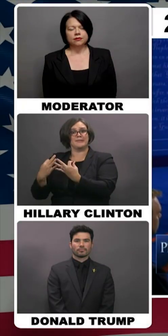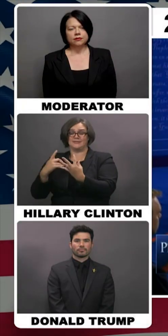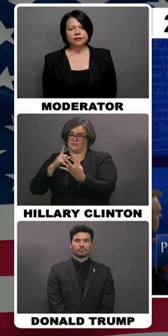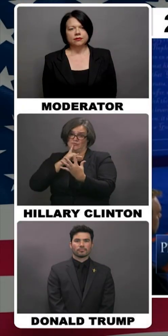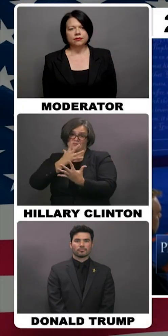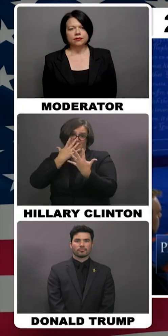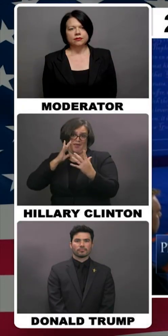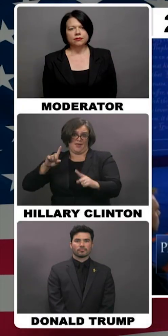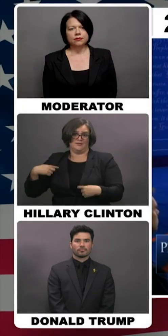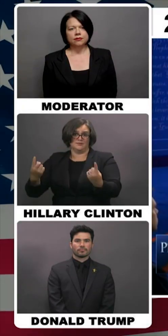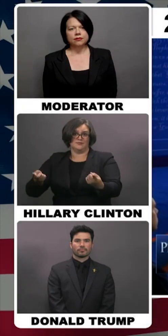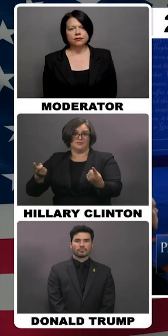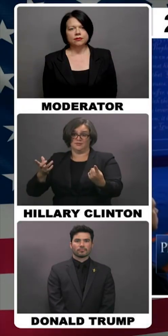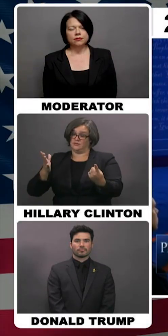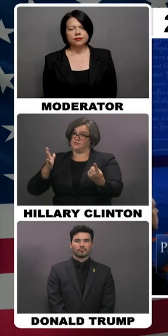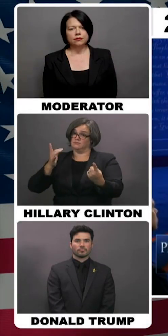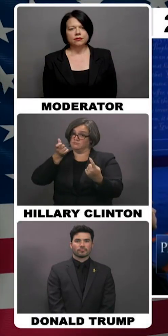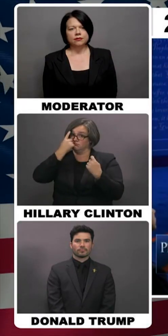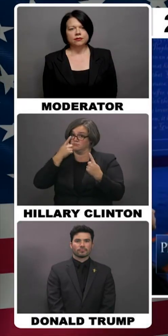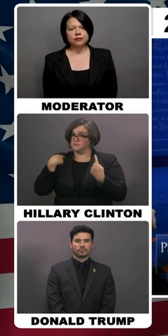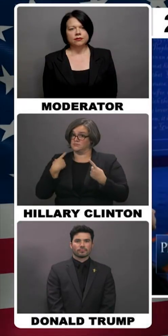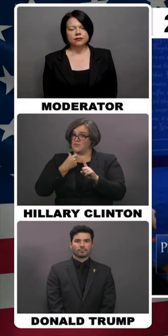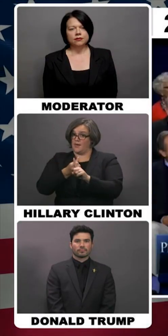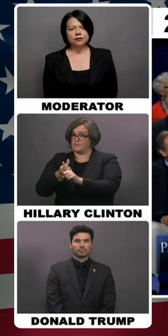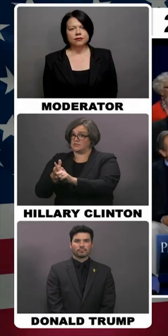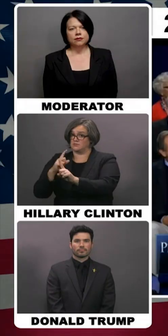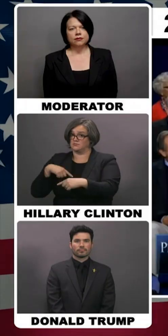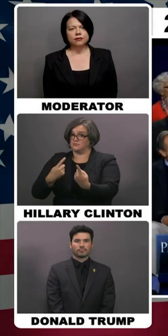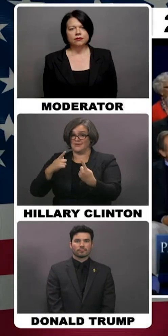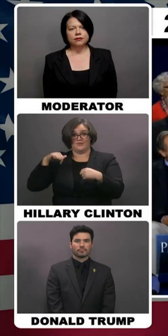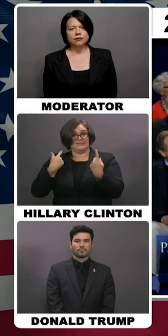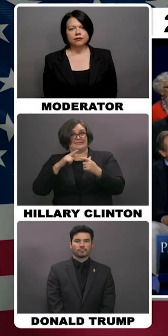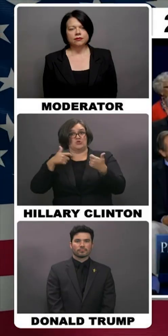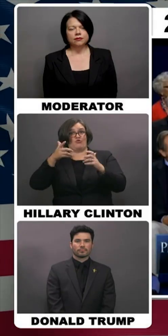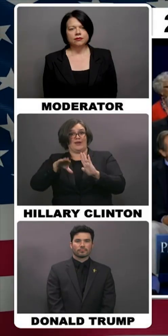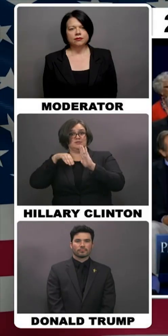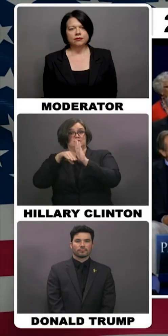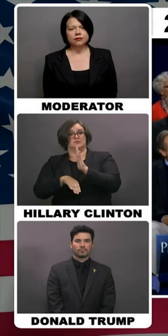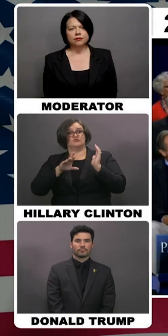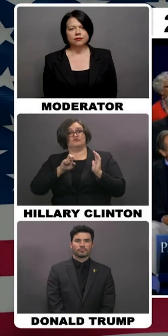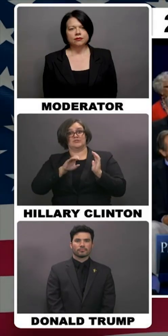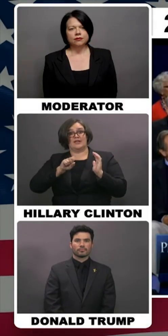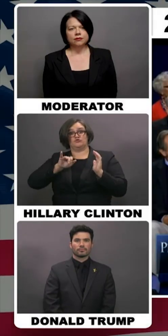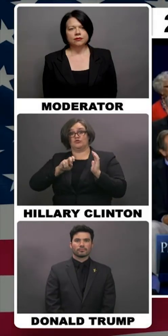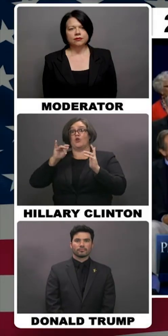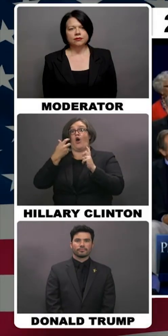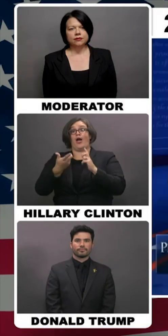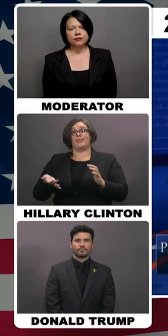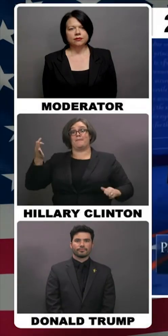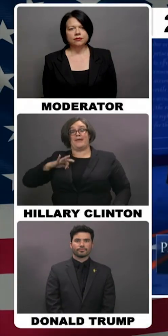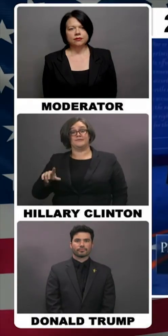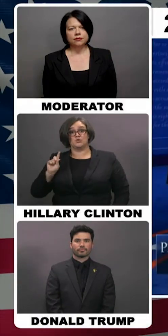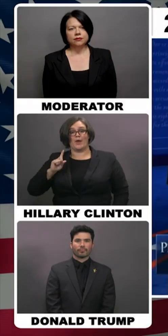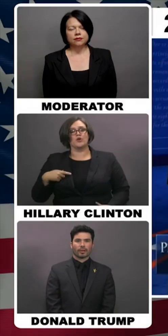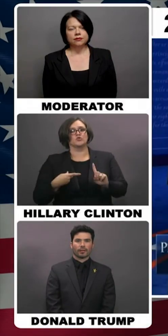but un it's happened that since the Great Recession, the gains have all gone to the top. And we need to reverse that.